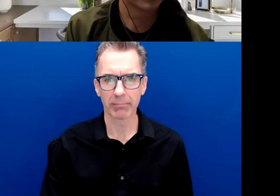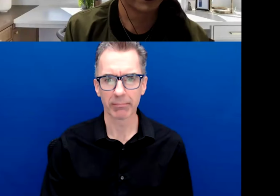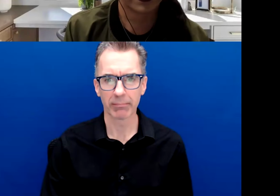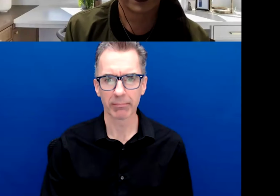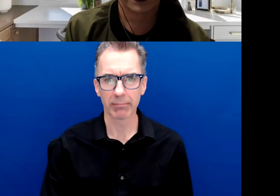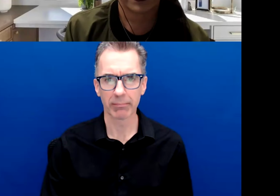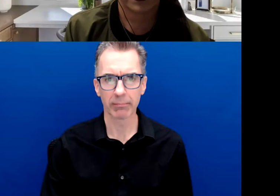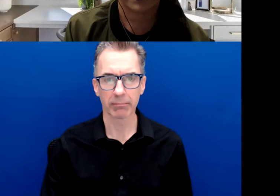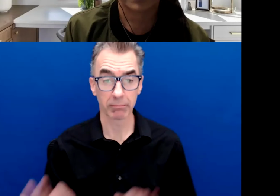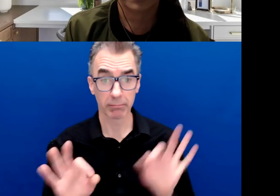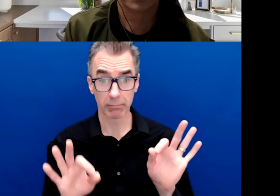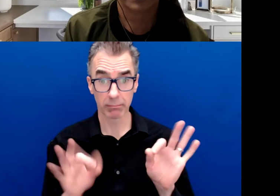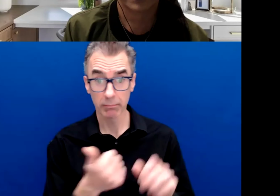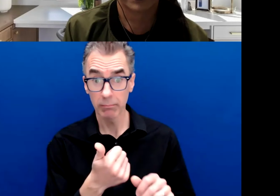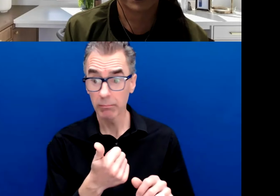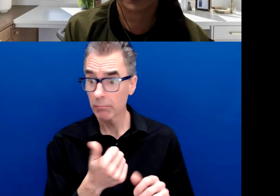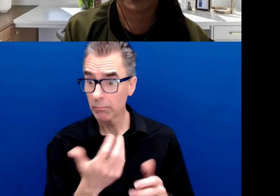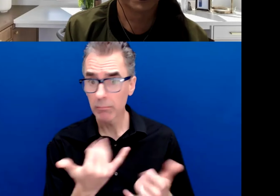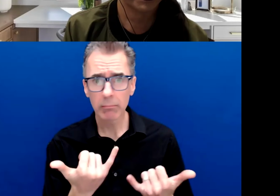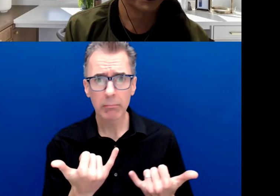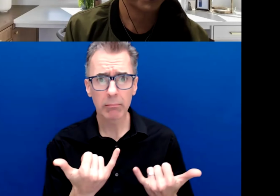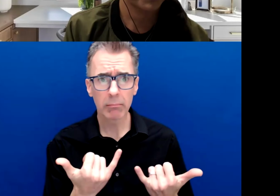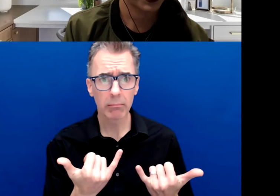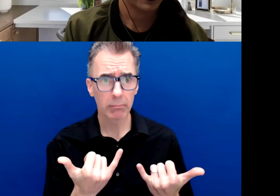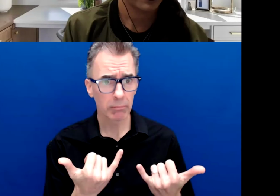Any other? Where are we at? Do we are we? Are we done? Is it time?